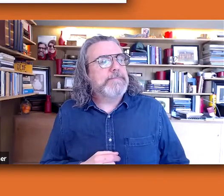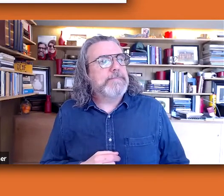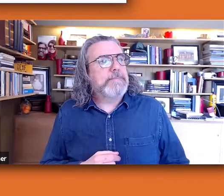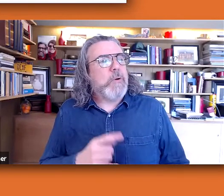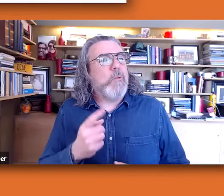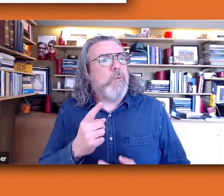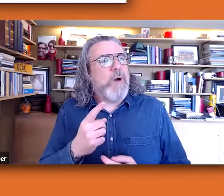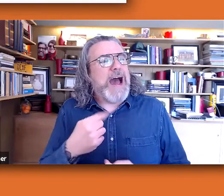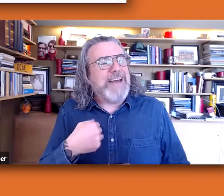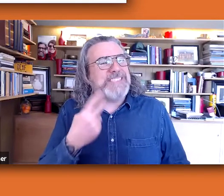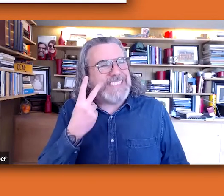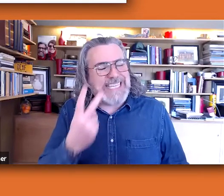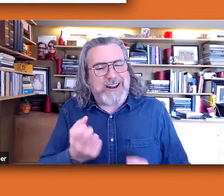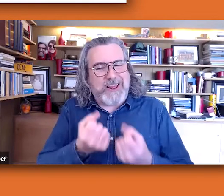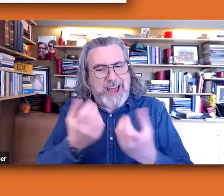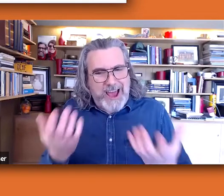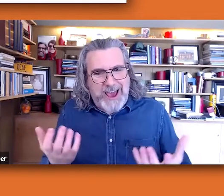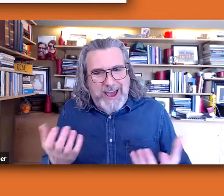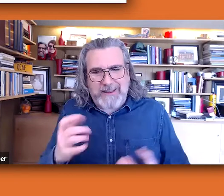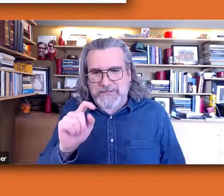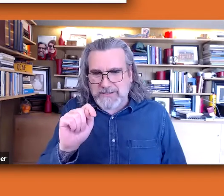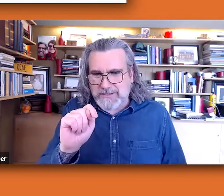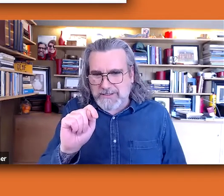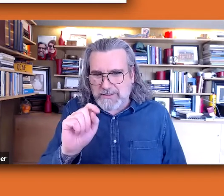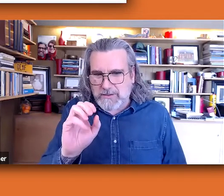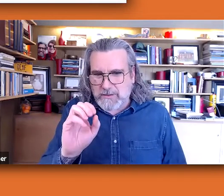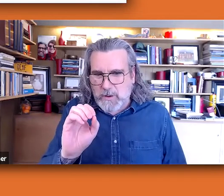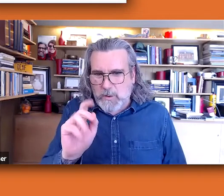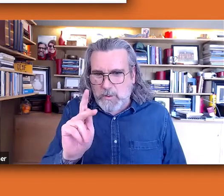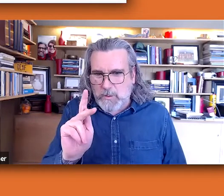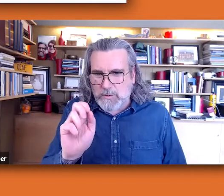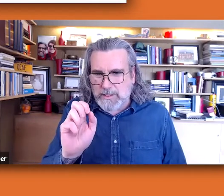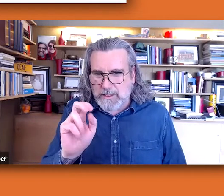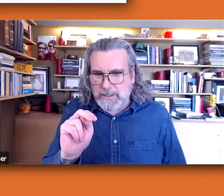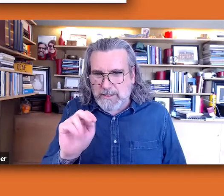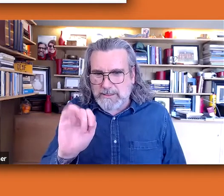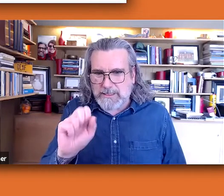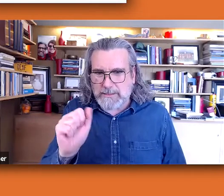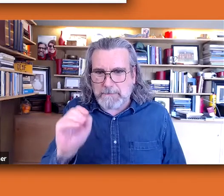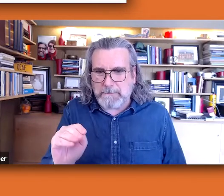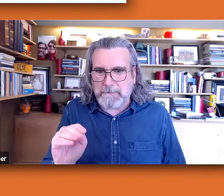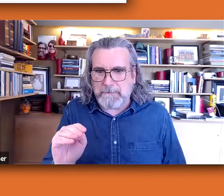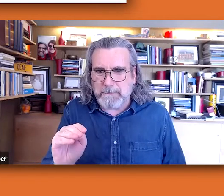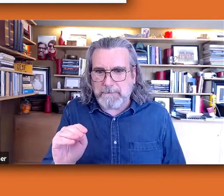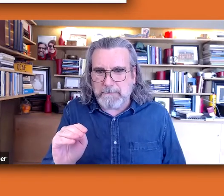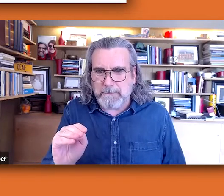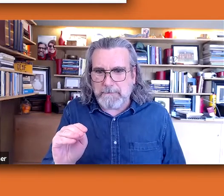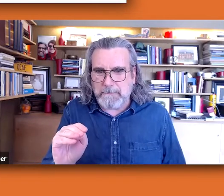What I have seen is a lot of tokenism.